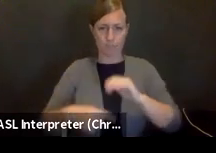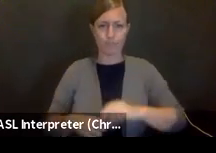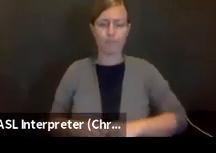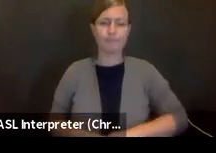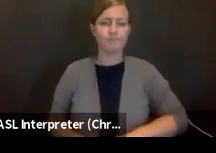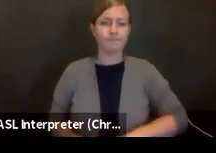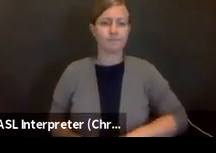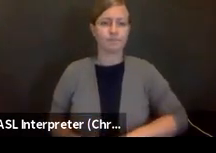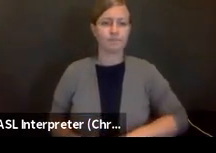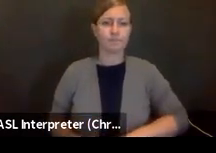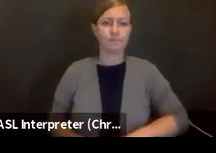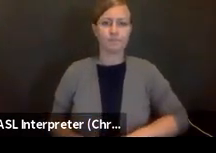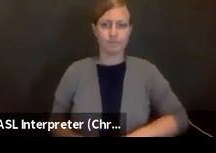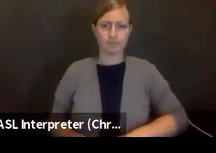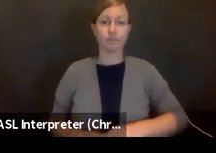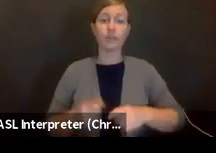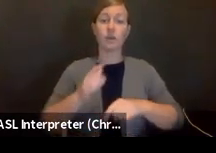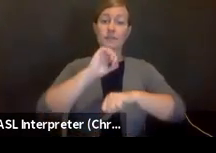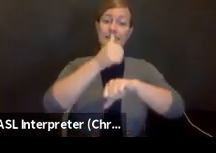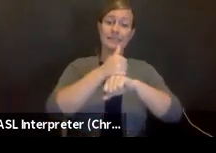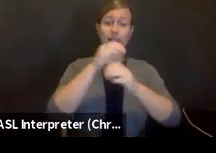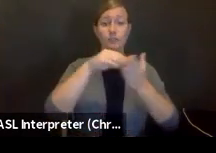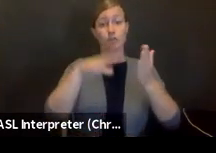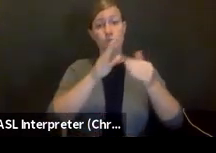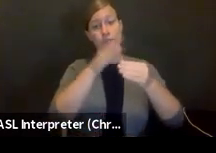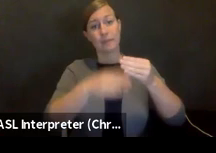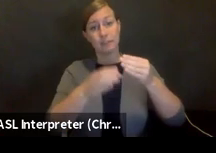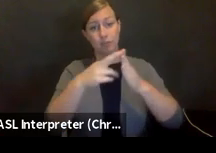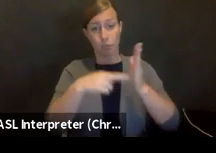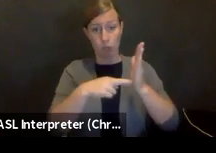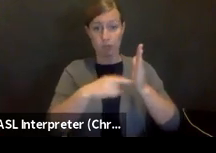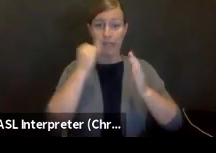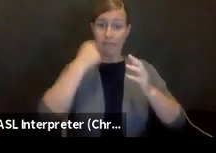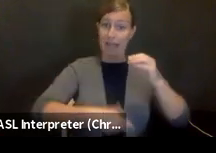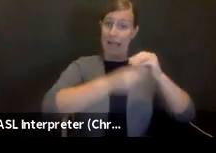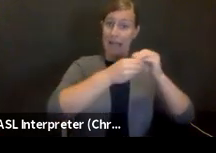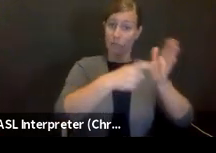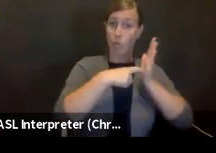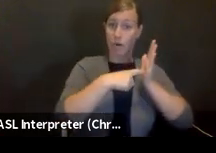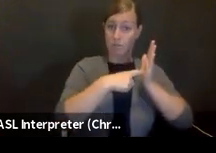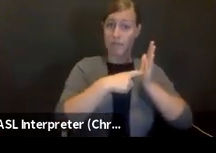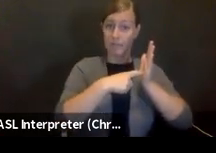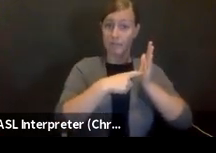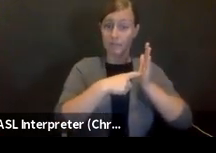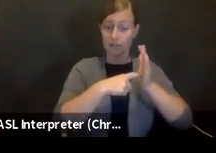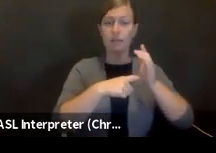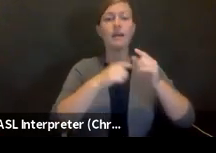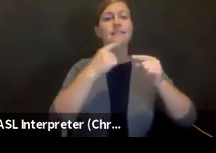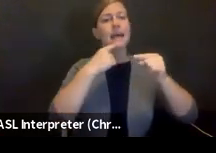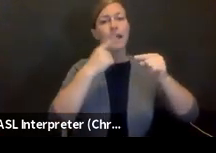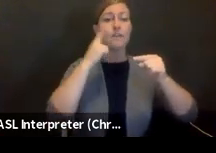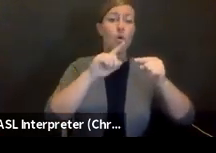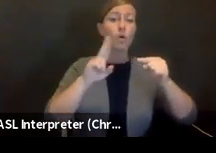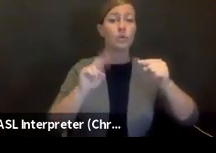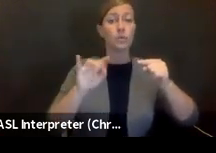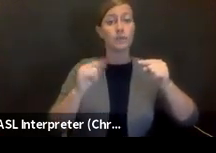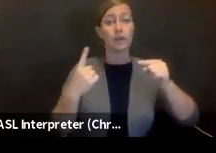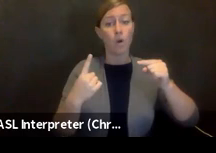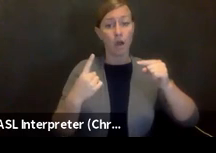ESD 189 - Amy Colburn: So set student completion rule. So if I add a requirement, I can say that for unit one members must complete